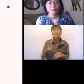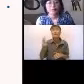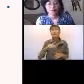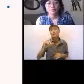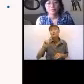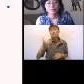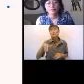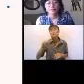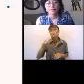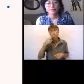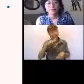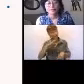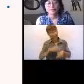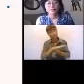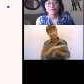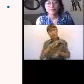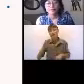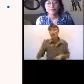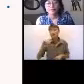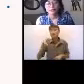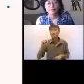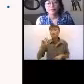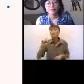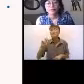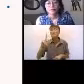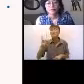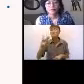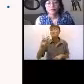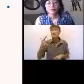you'll never know if you're not consulting and same with the definitions. You try it